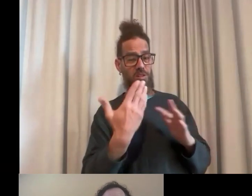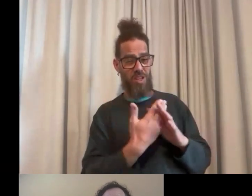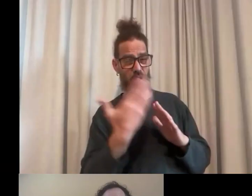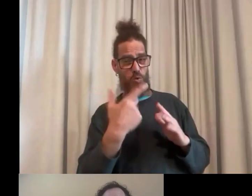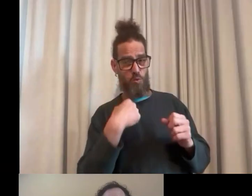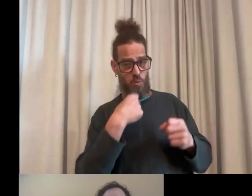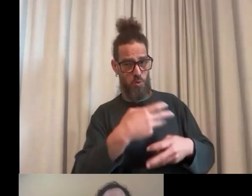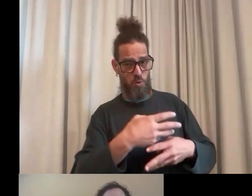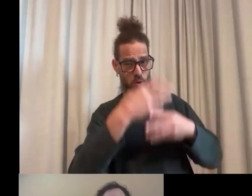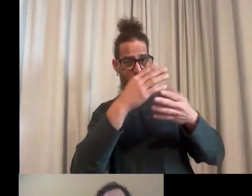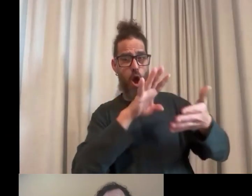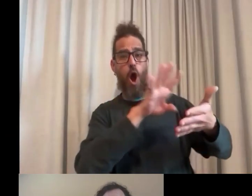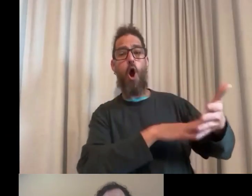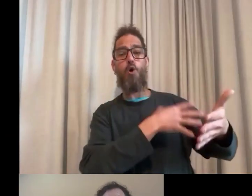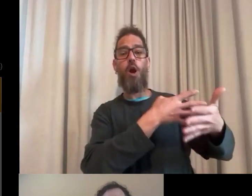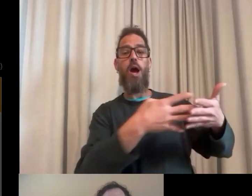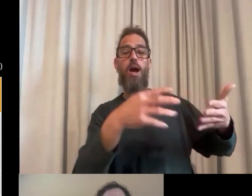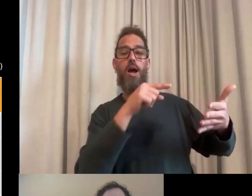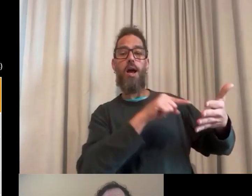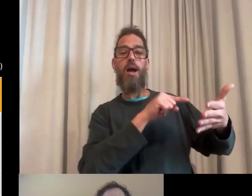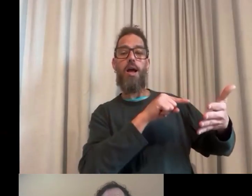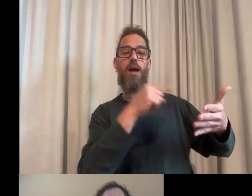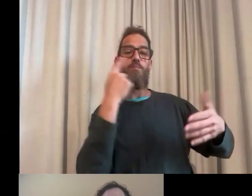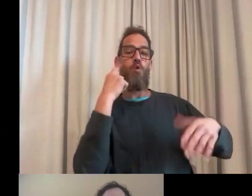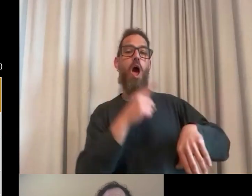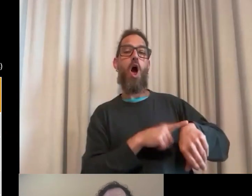me to pull up the chart again on my screen